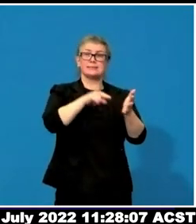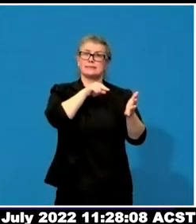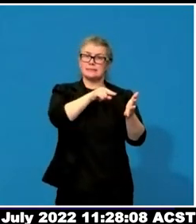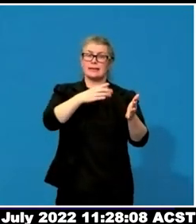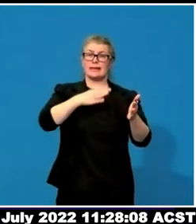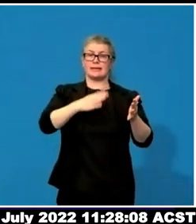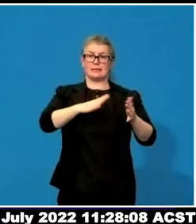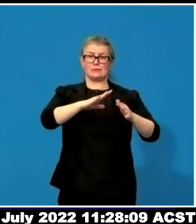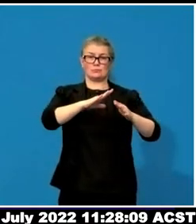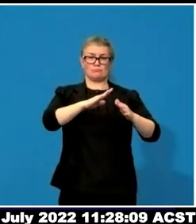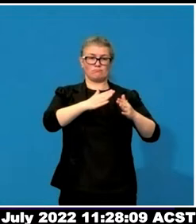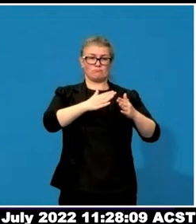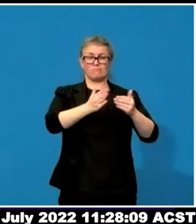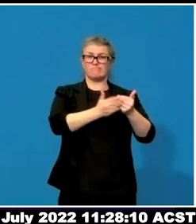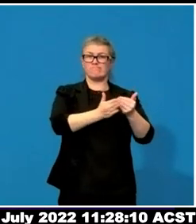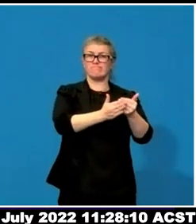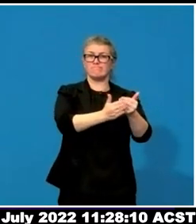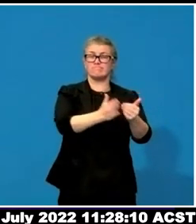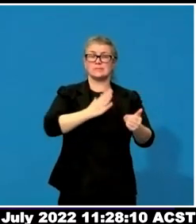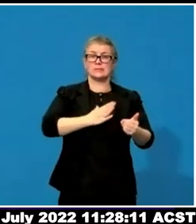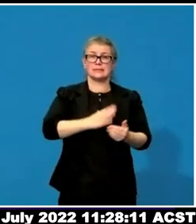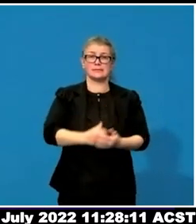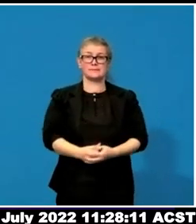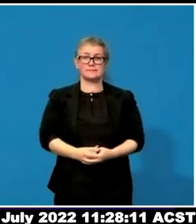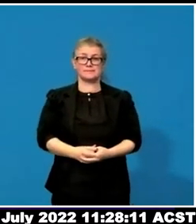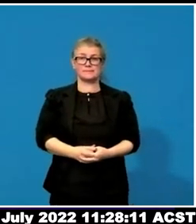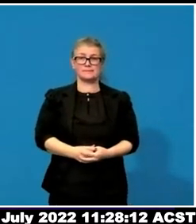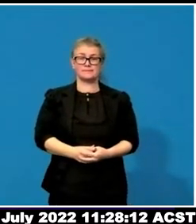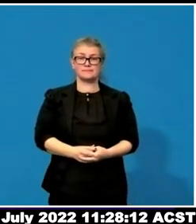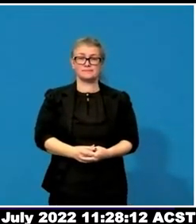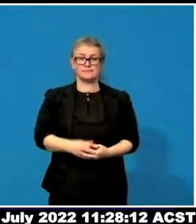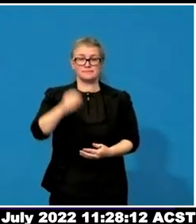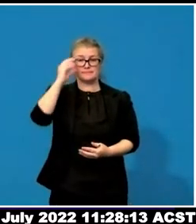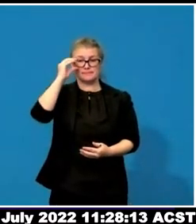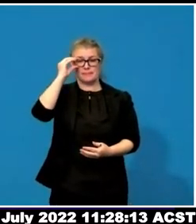The third category of barriers we propose to look at, are barriers faced during planning.